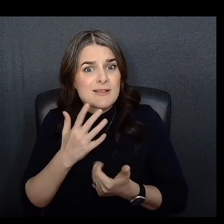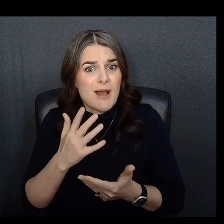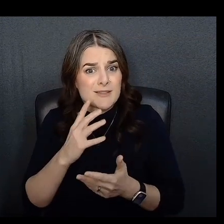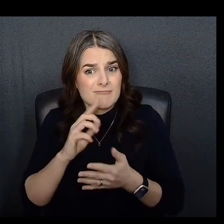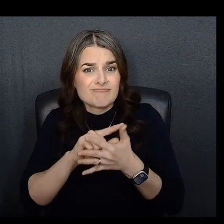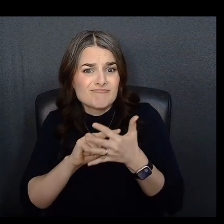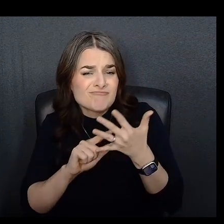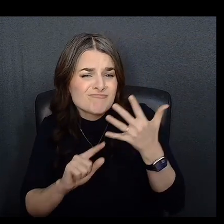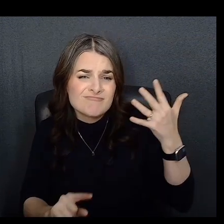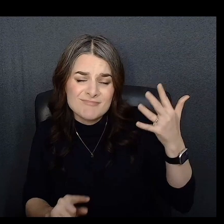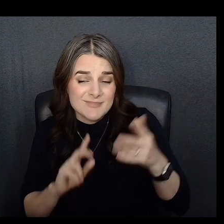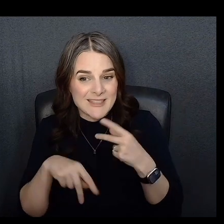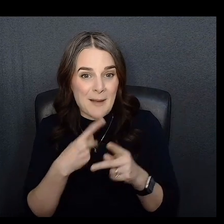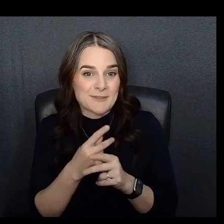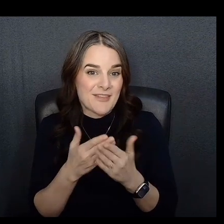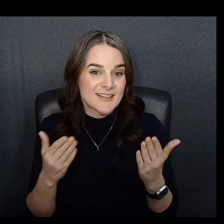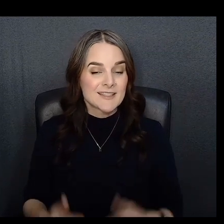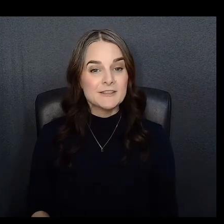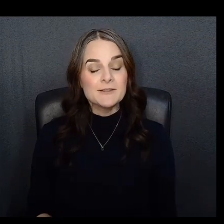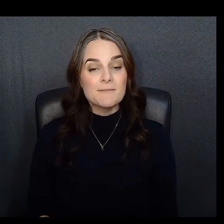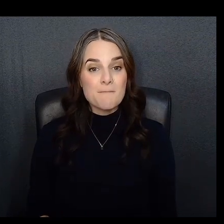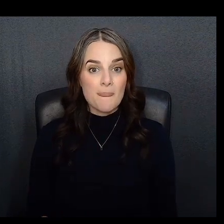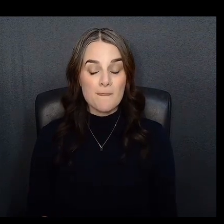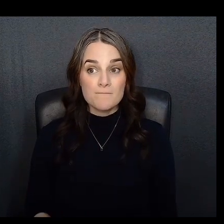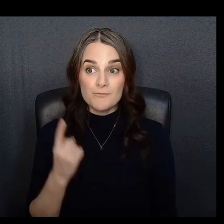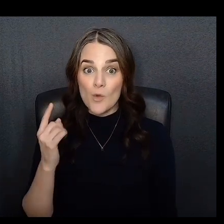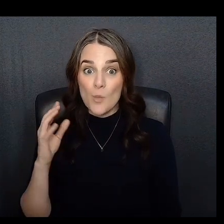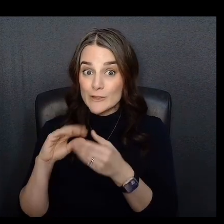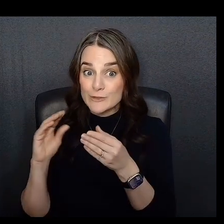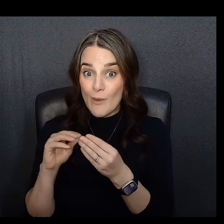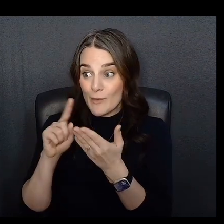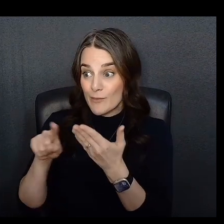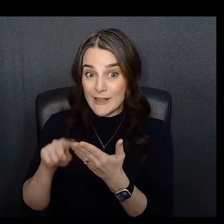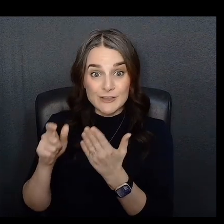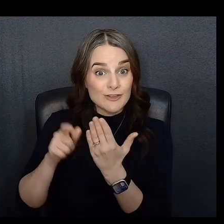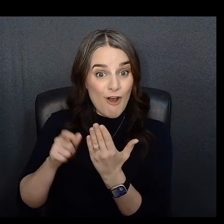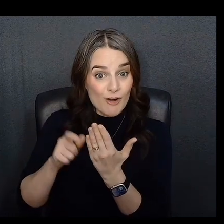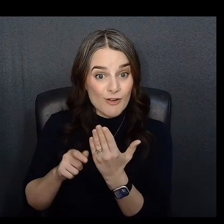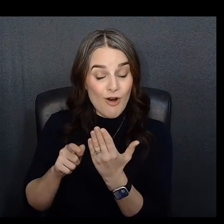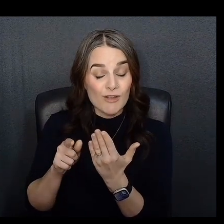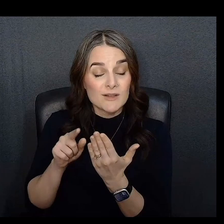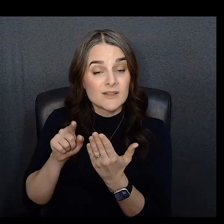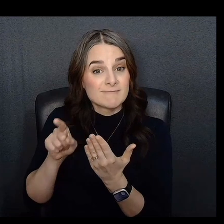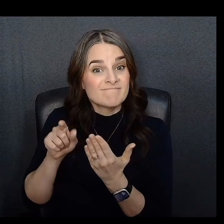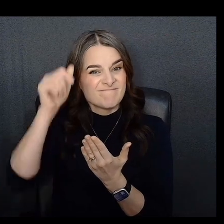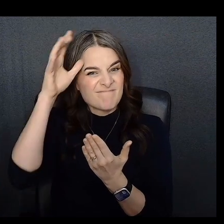There's one story from one of the research articles, where a man noticed on the news they were